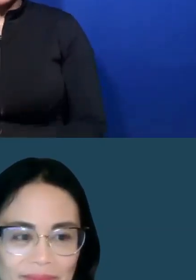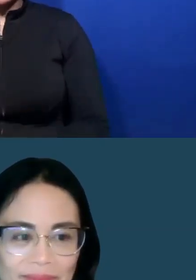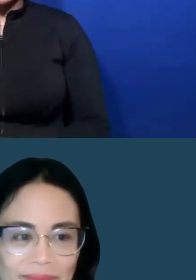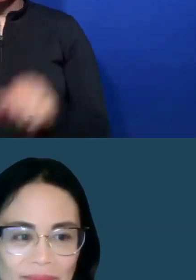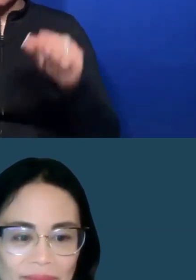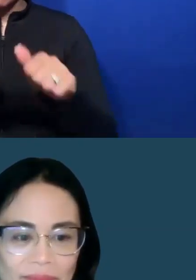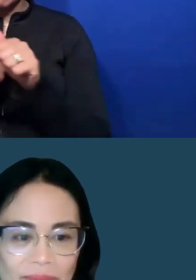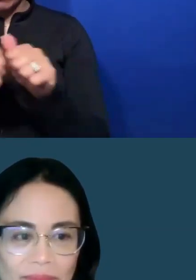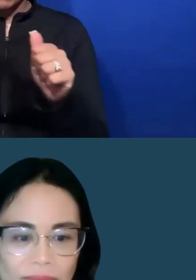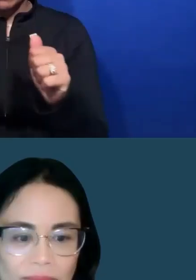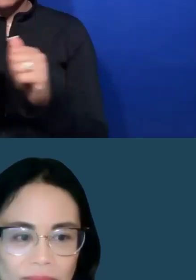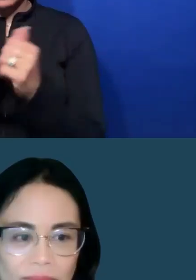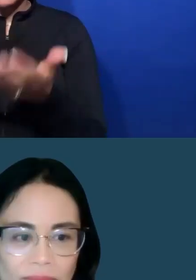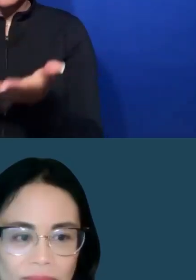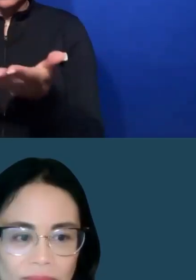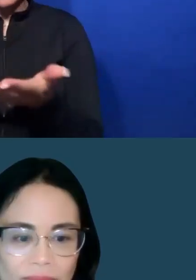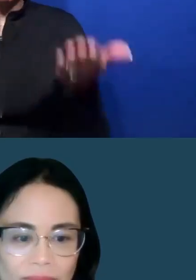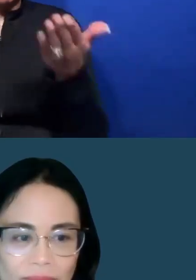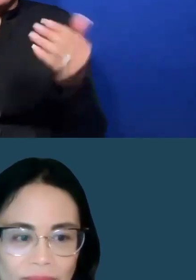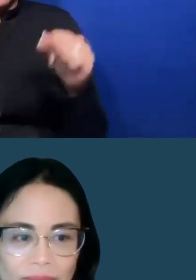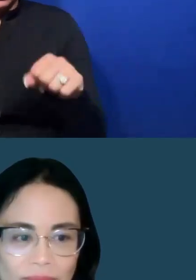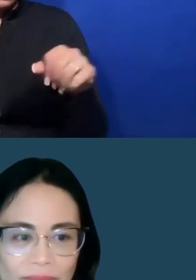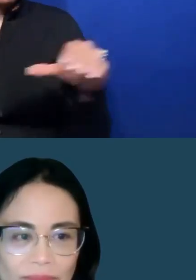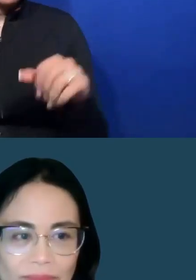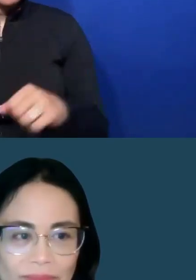Maybe there's something that we can do to collaborate with San Diego People